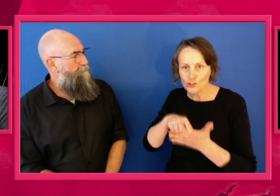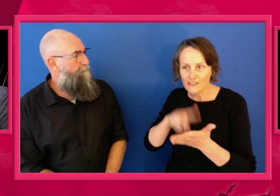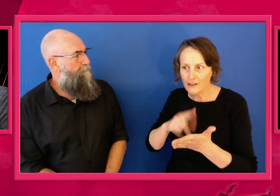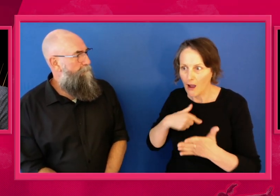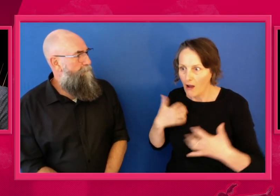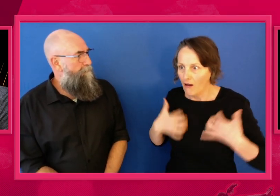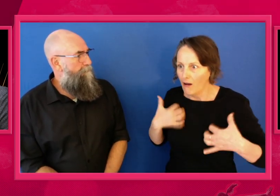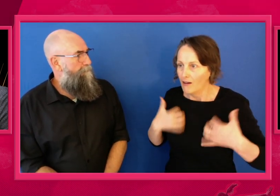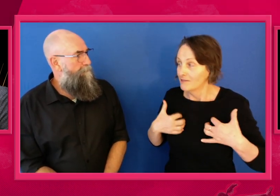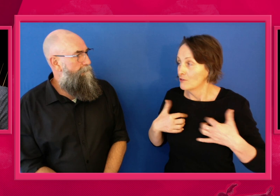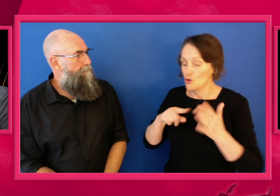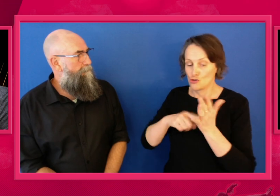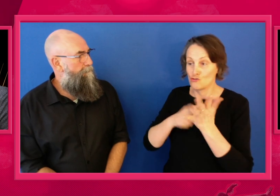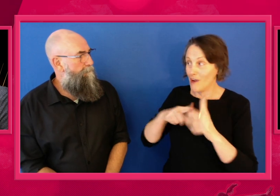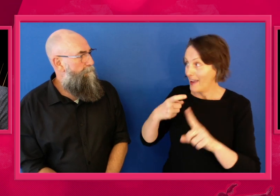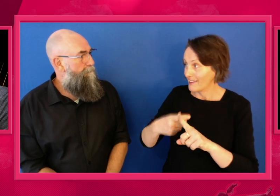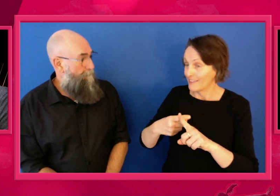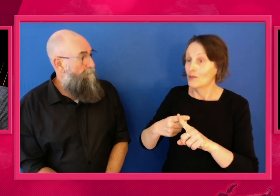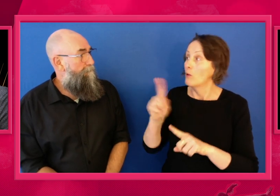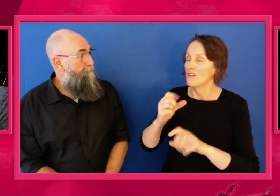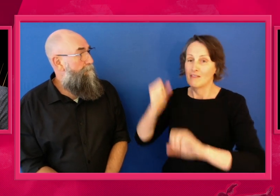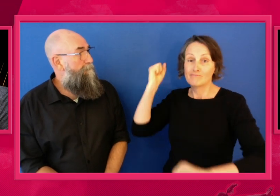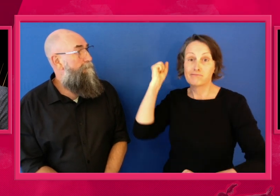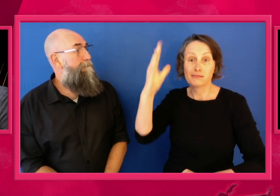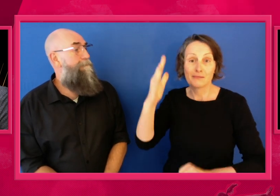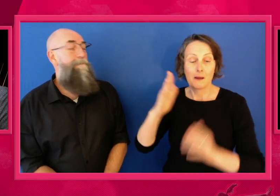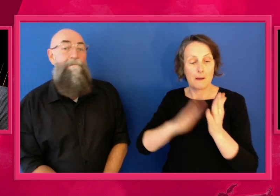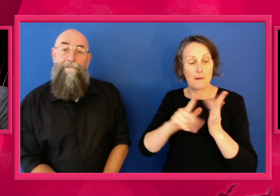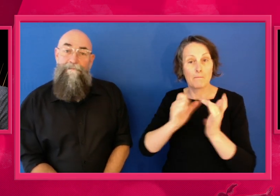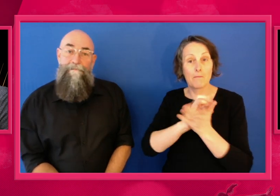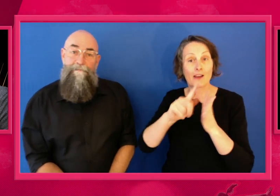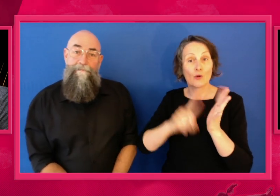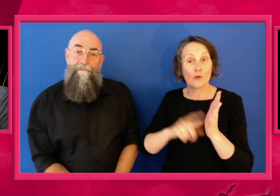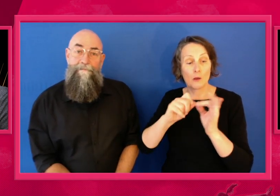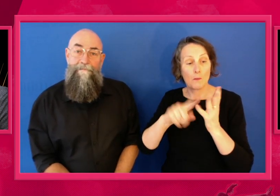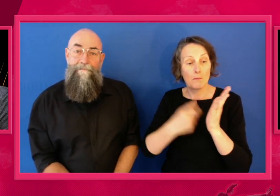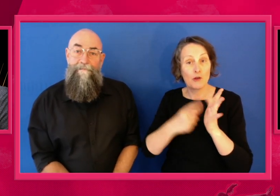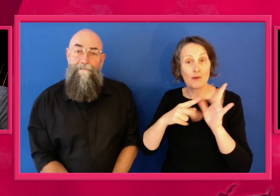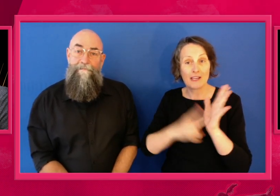in the field events. It was the javelin. Michal Burian won silver and broke a world record.